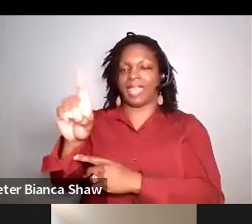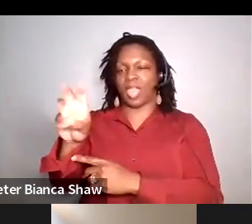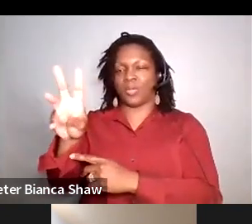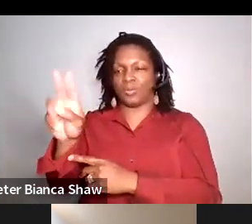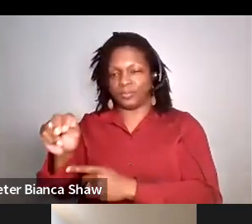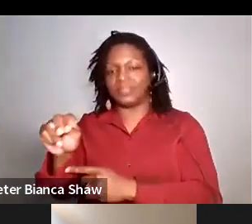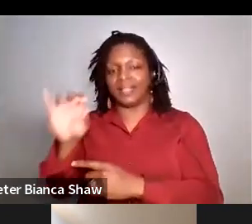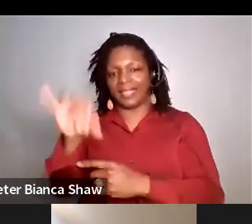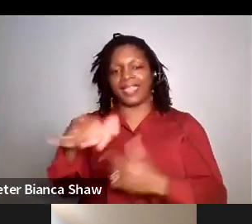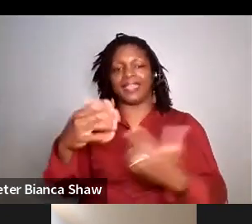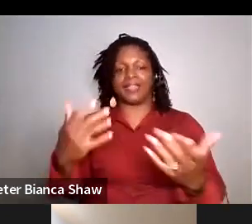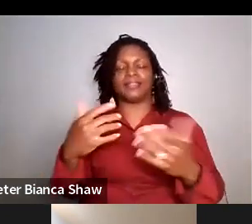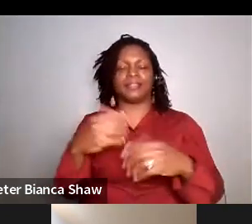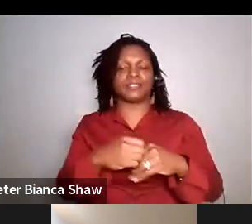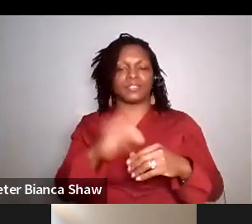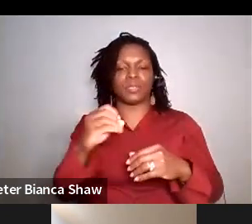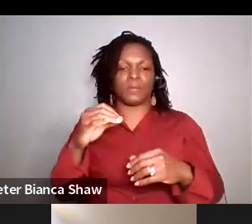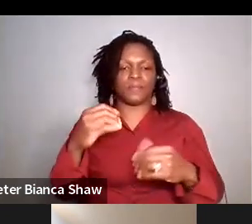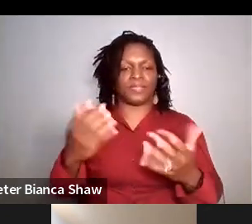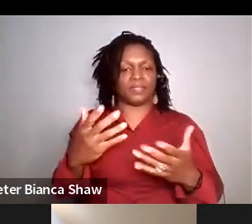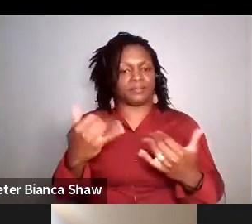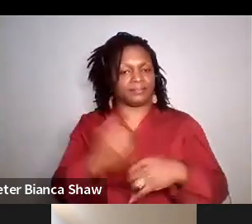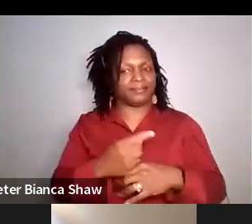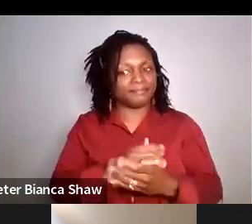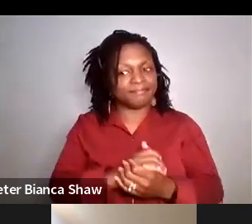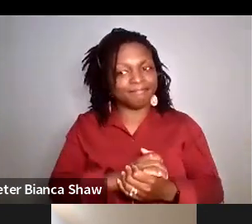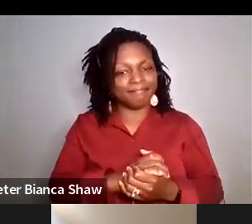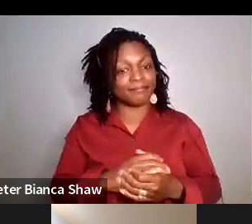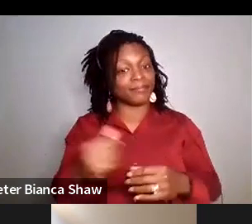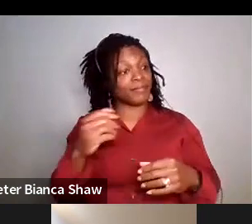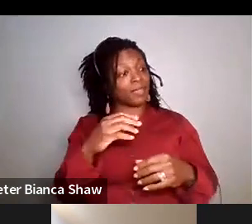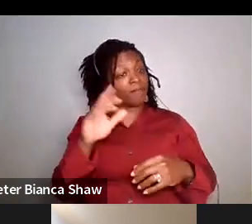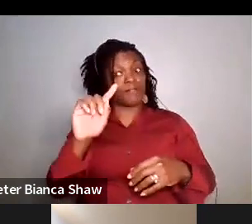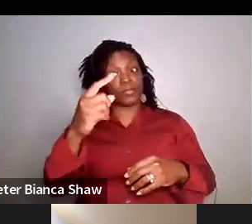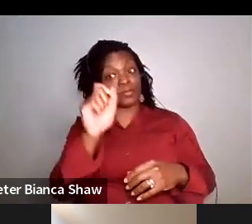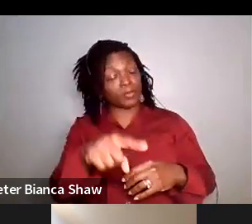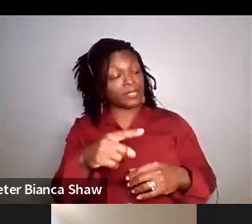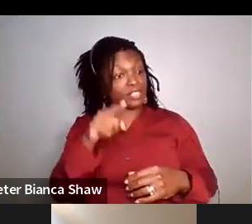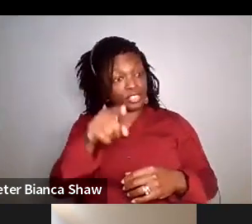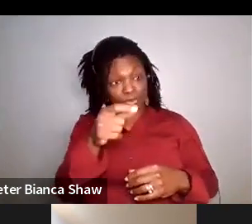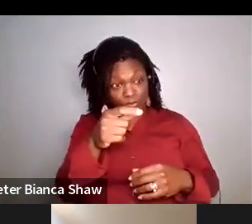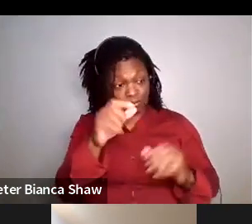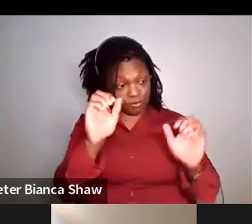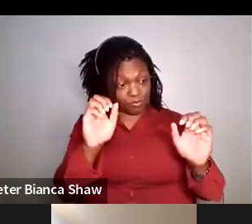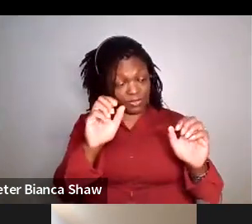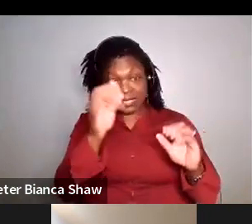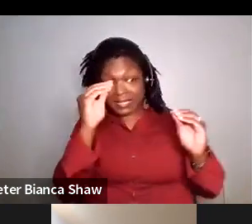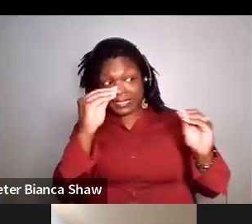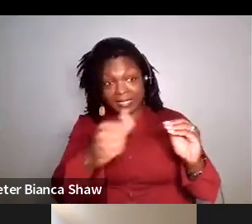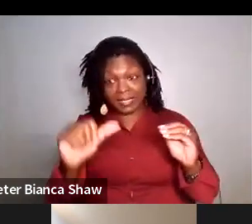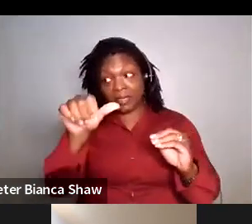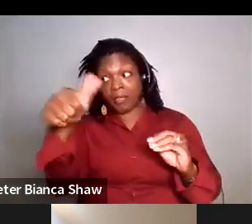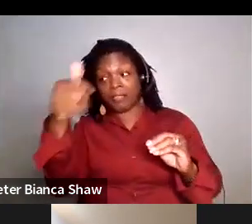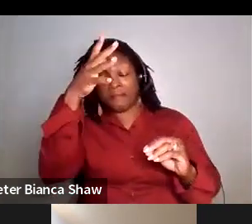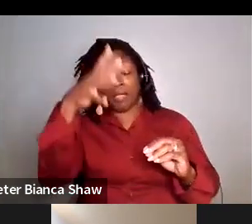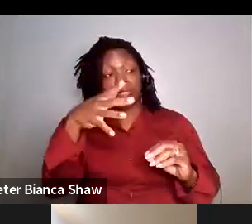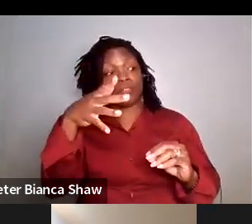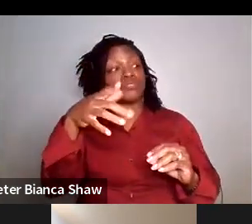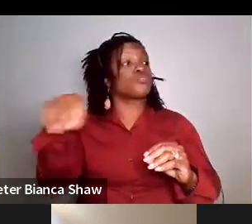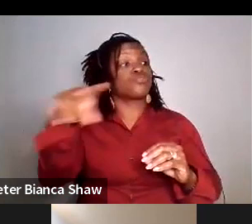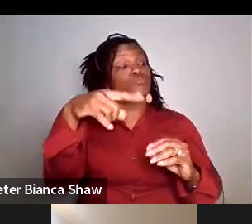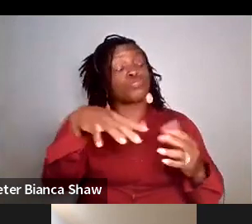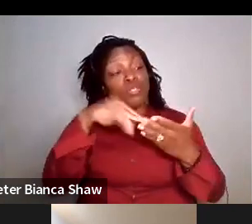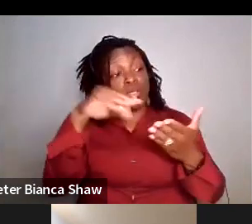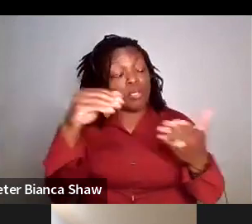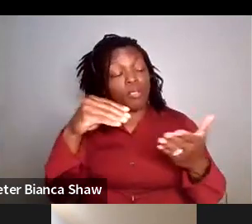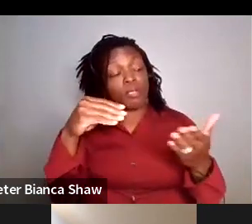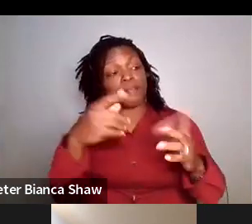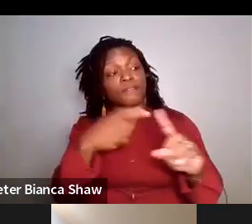So our first question today is is there anything that you've been able to teach dads of non disabled children that you've learned from parenting a child with a disability.